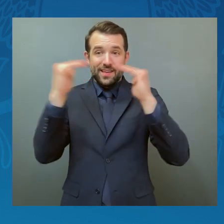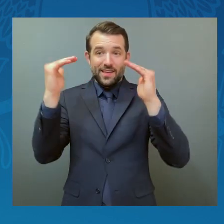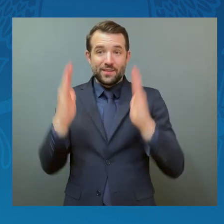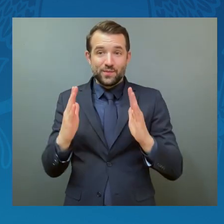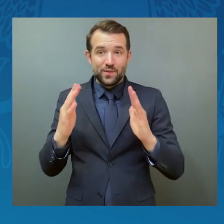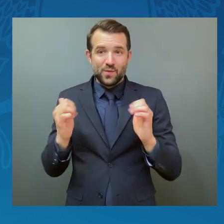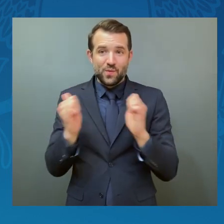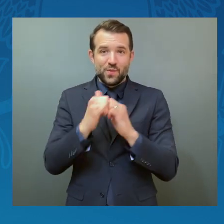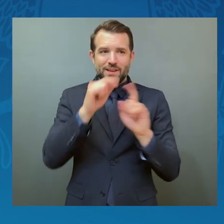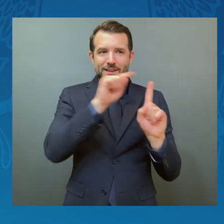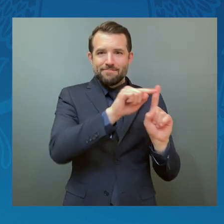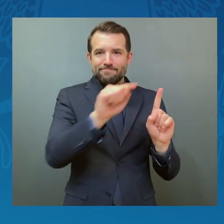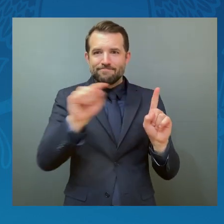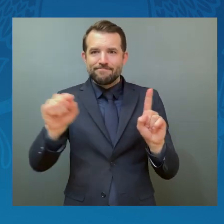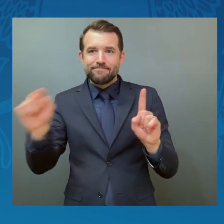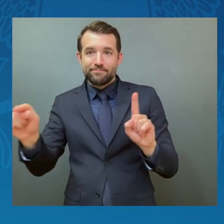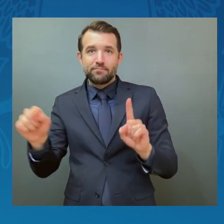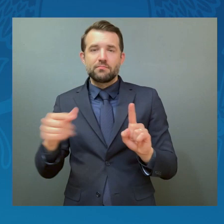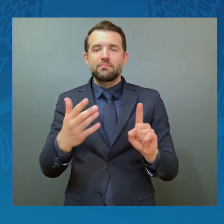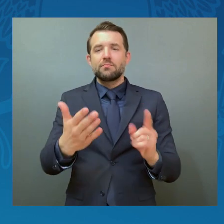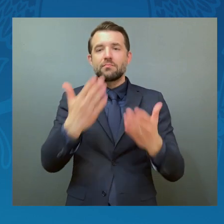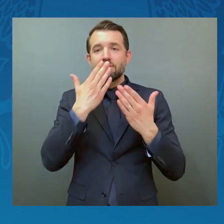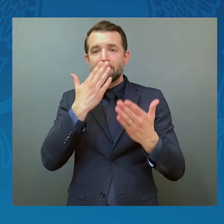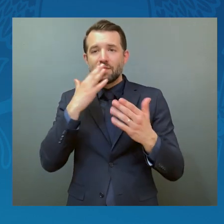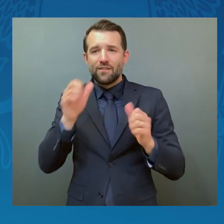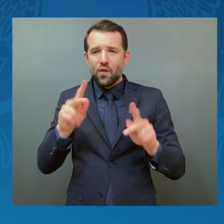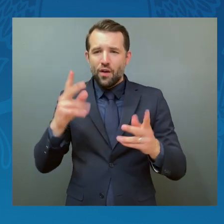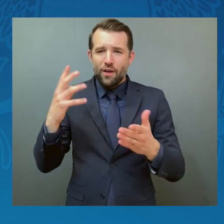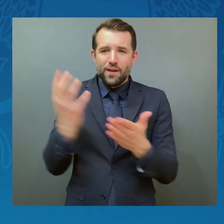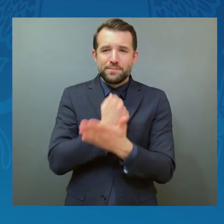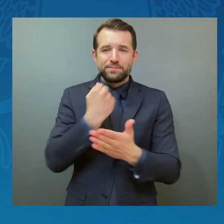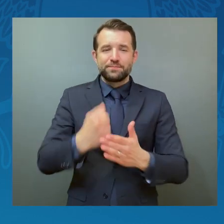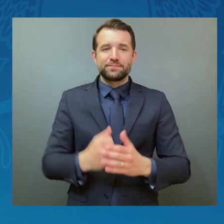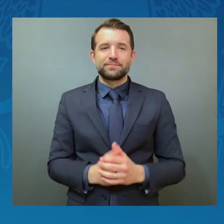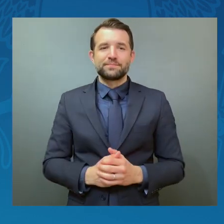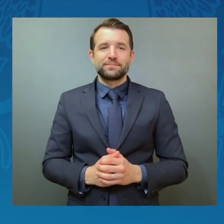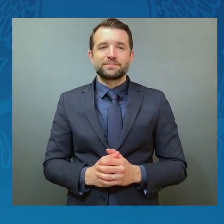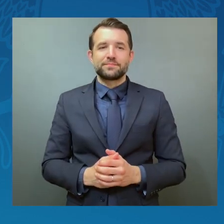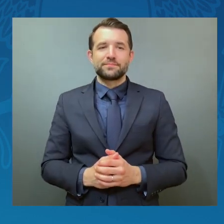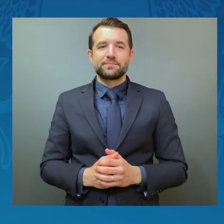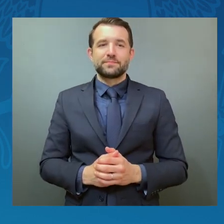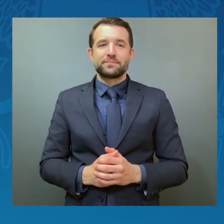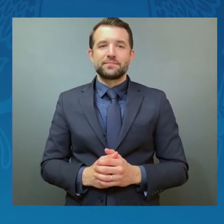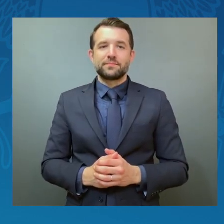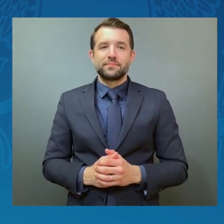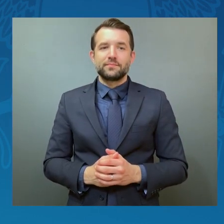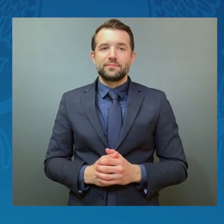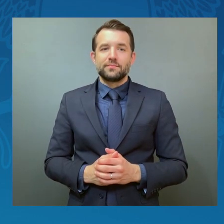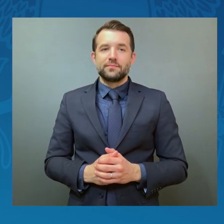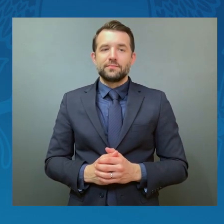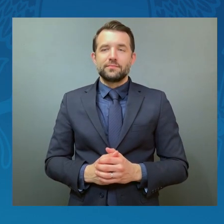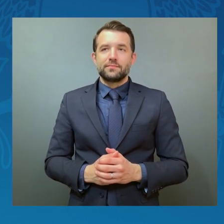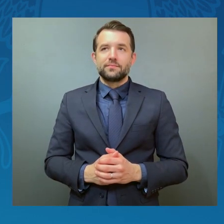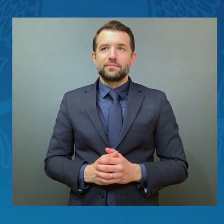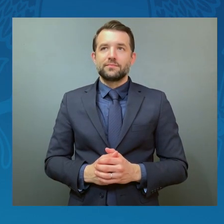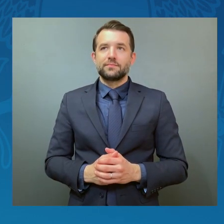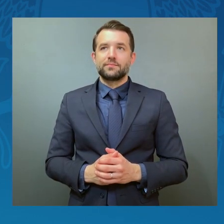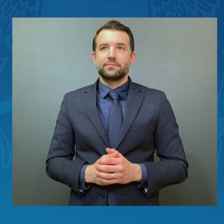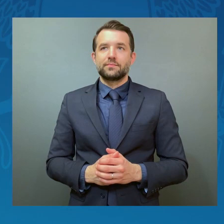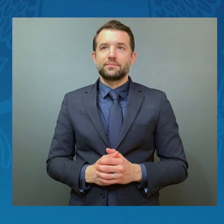Thank you so much for this opportunity to speak.